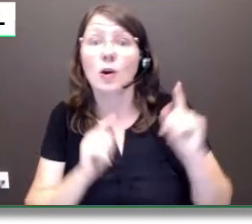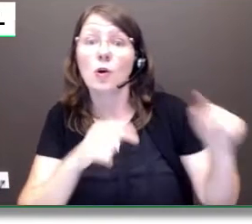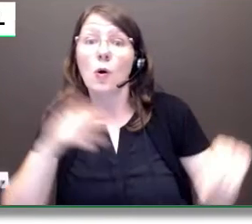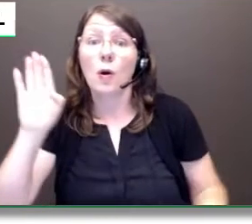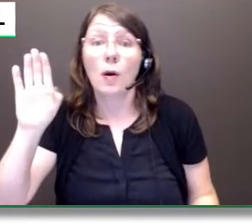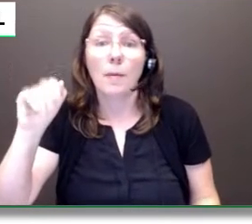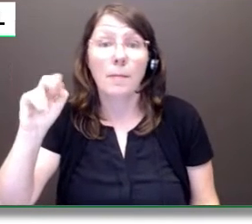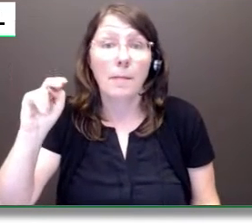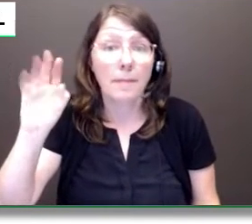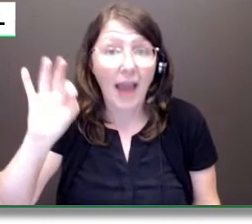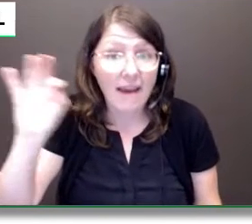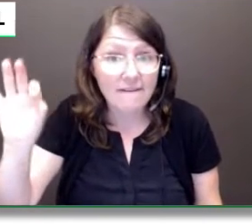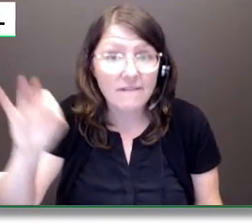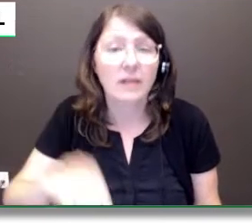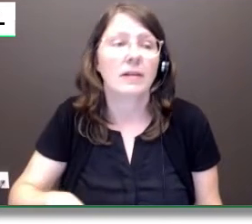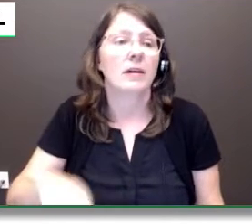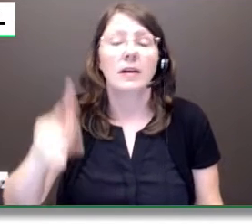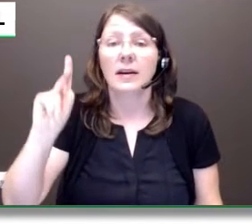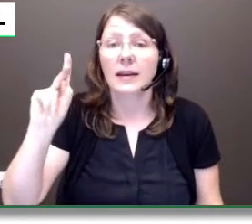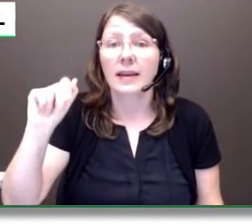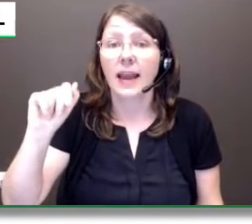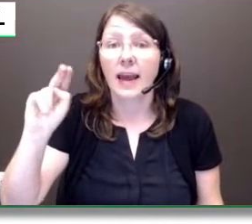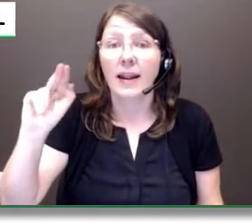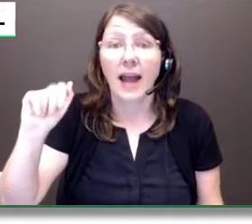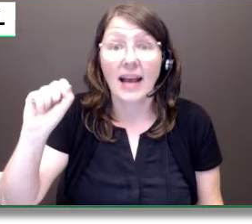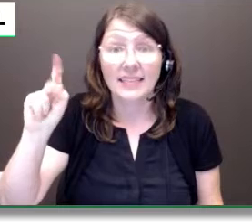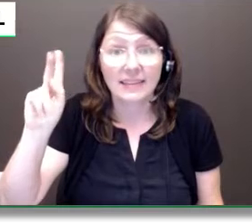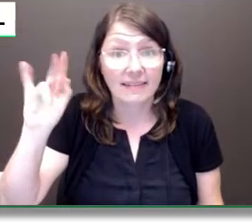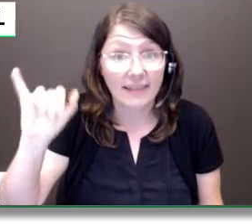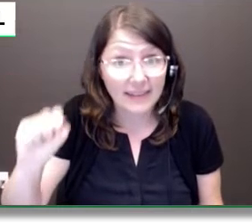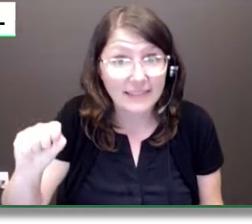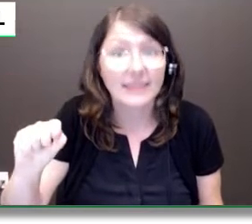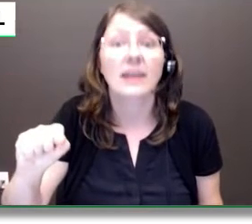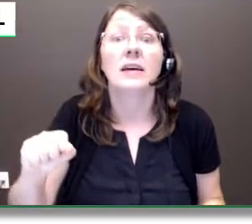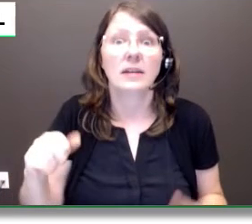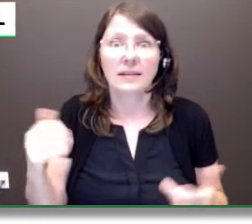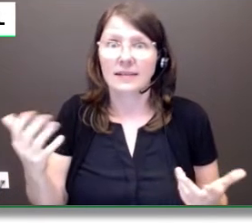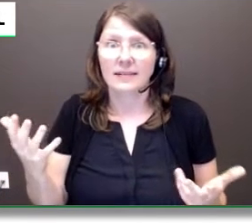you're not going to be able to be exposed to those areas if you're